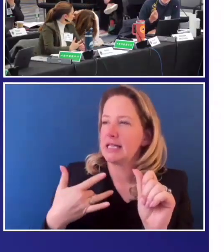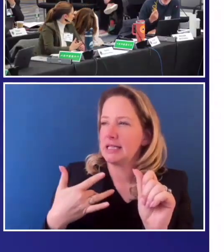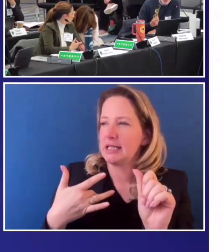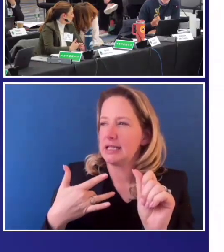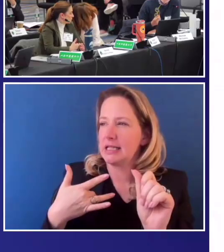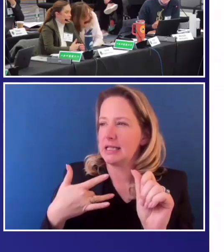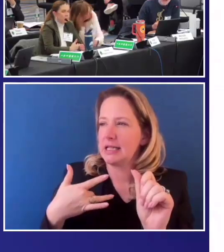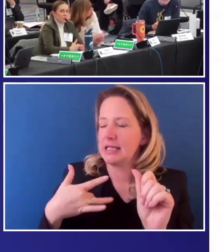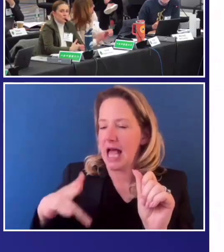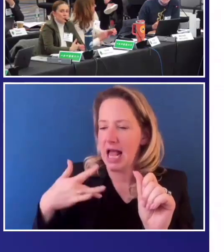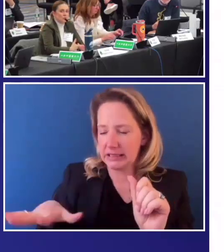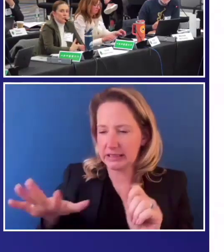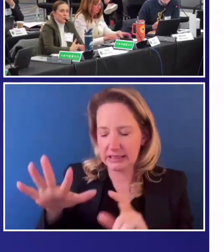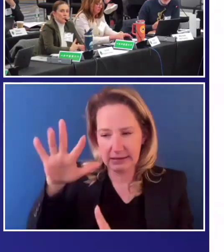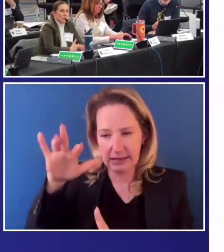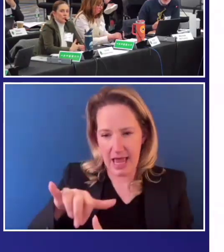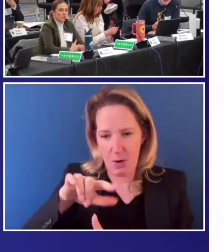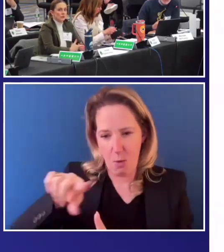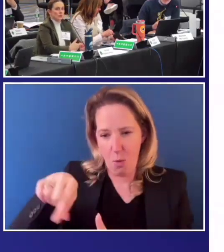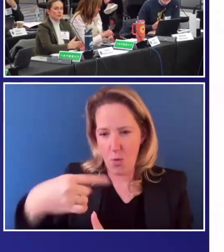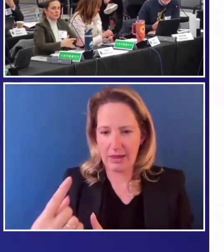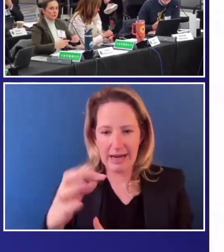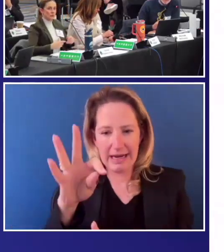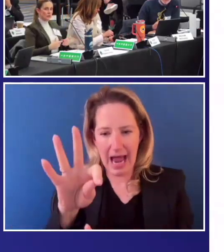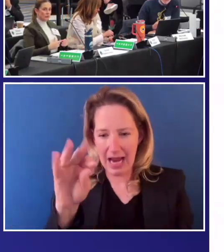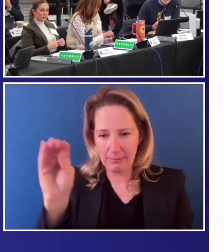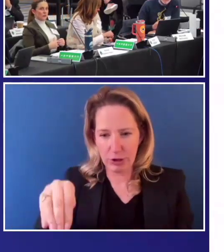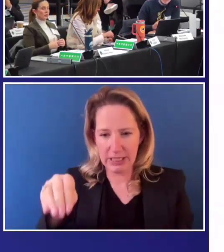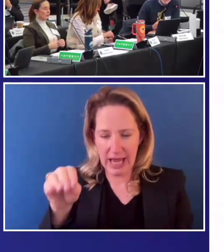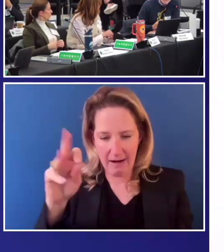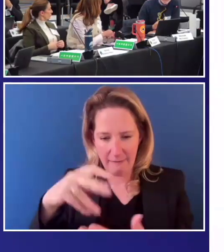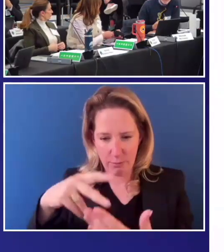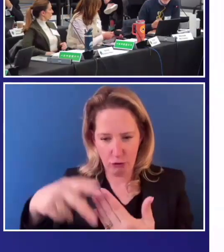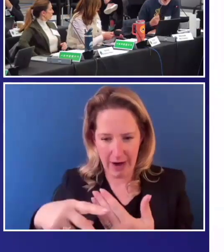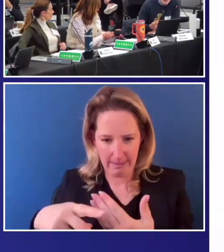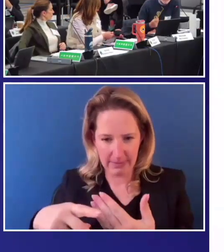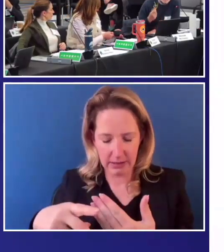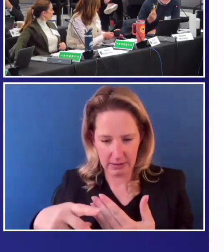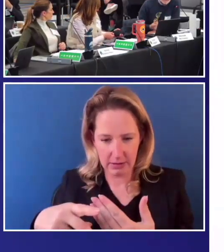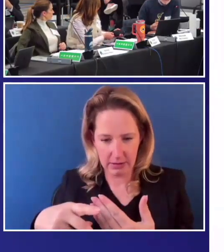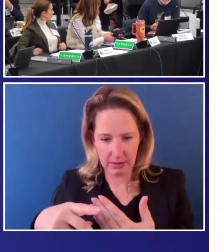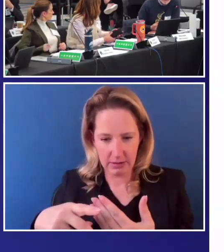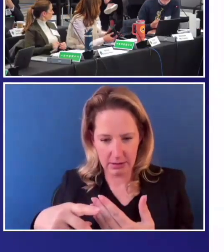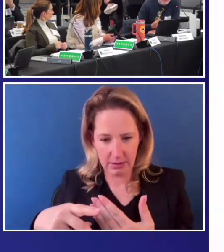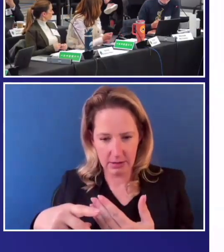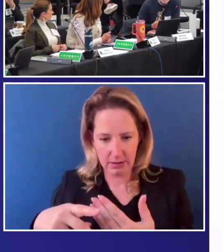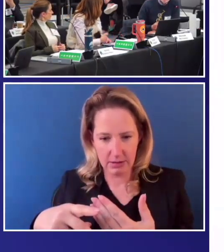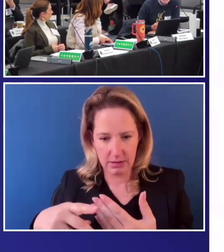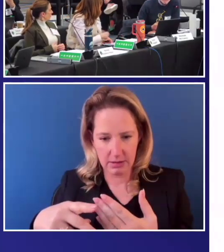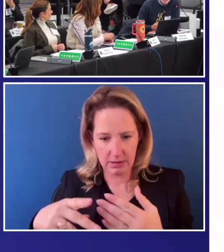say only 9% of programs, are only in any given year,